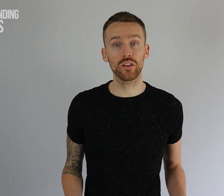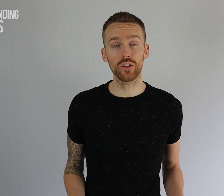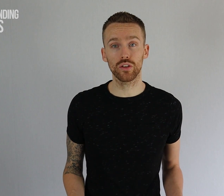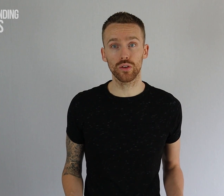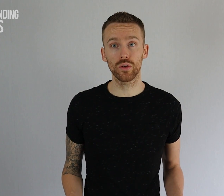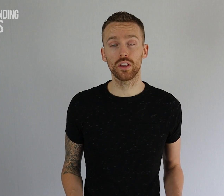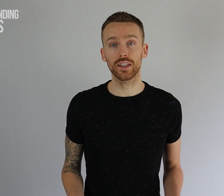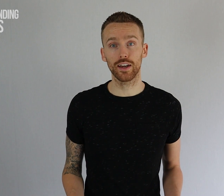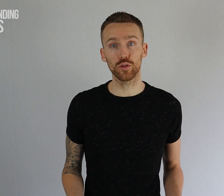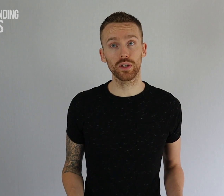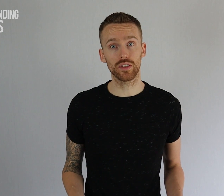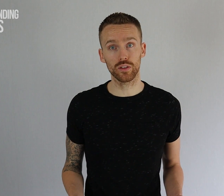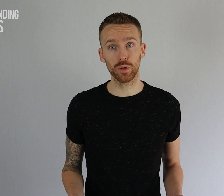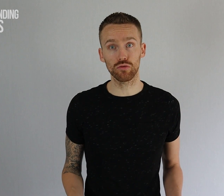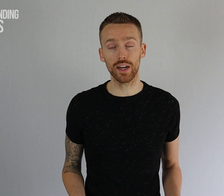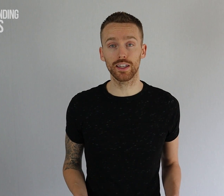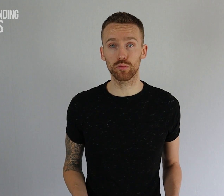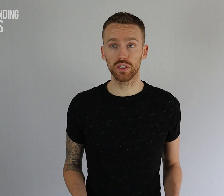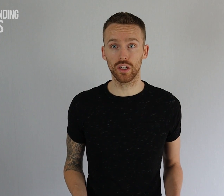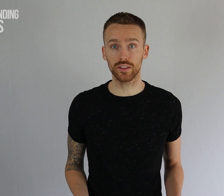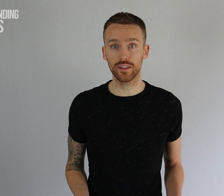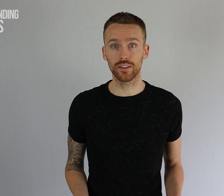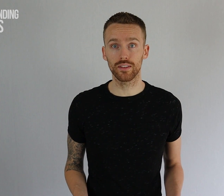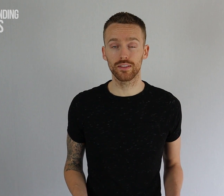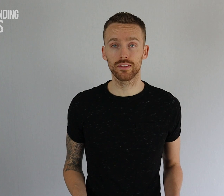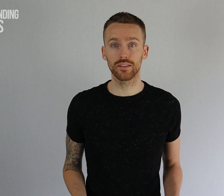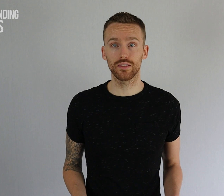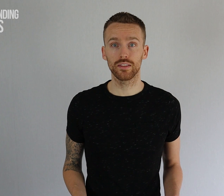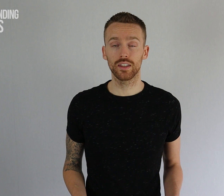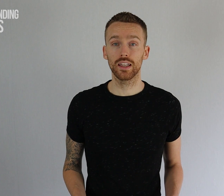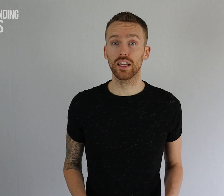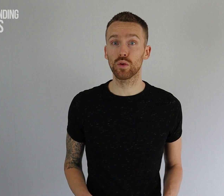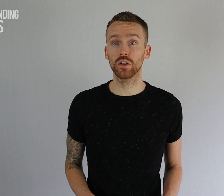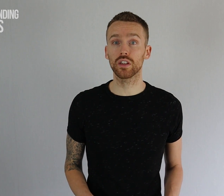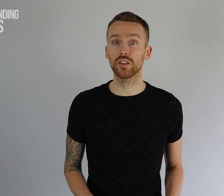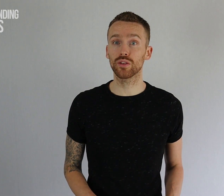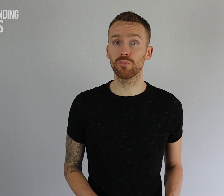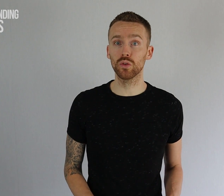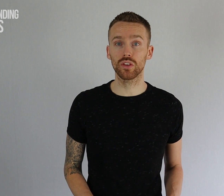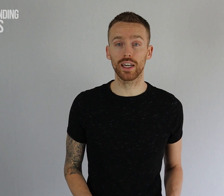that you can do to help is going to be greatly appreciated. If you want to learn some more